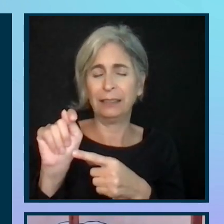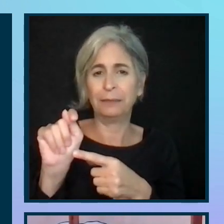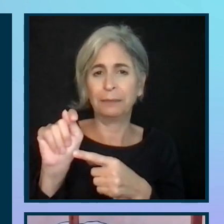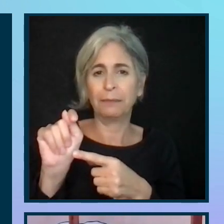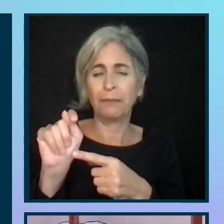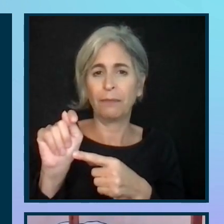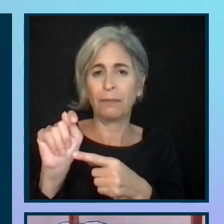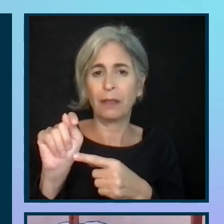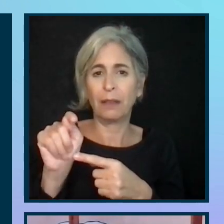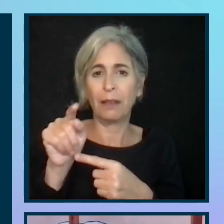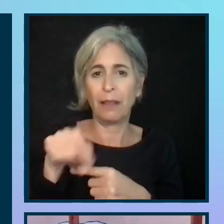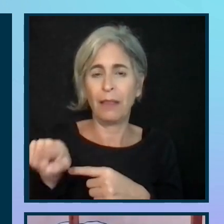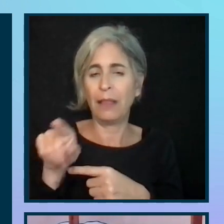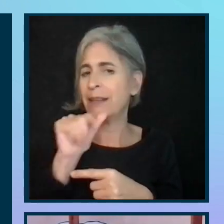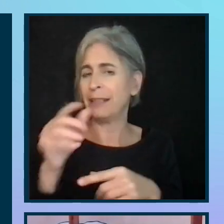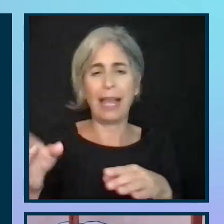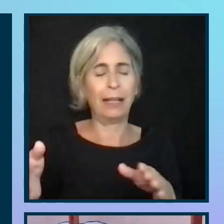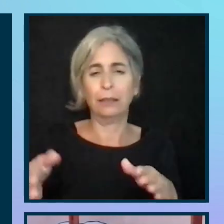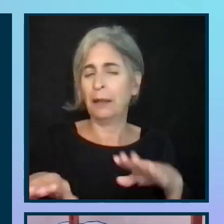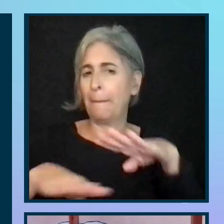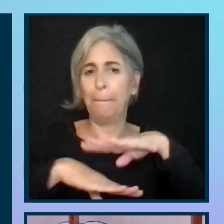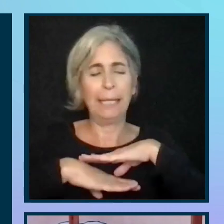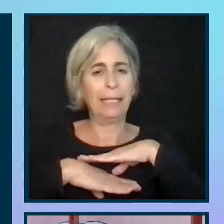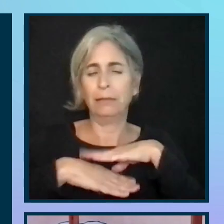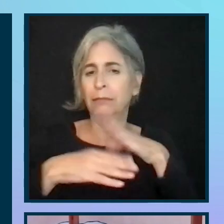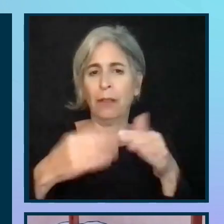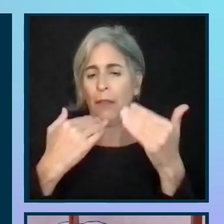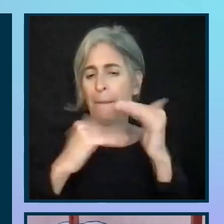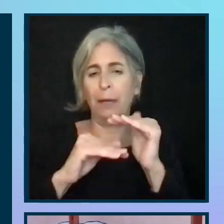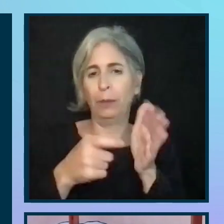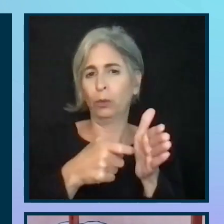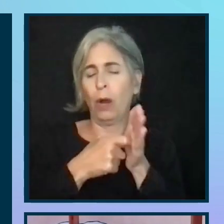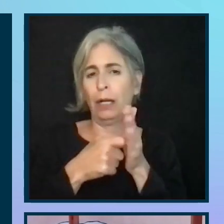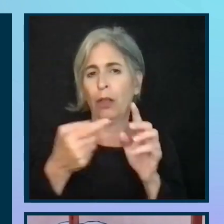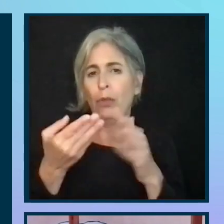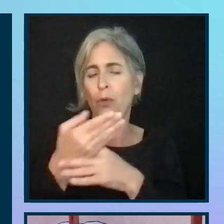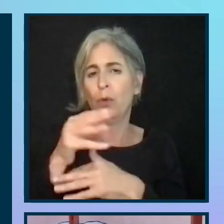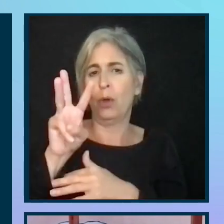doesn't meet minimal WCAG contrast requirements, so that's the design